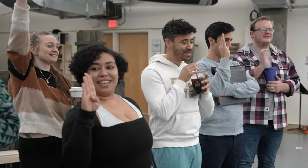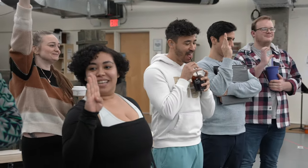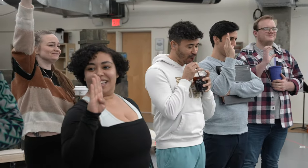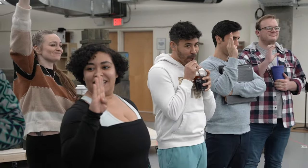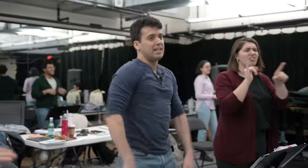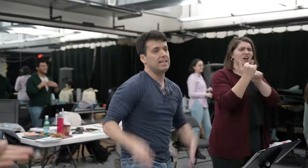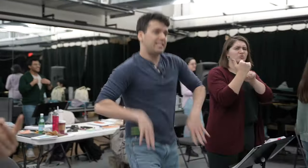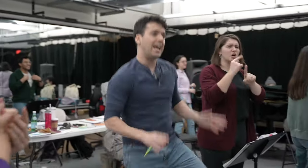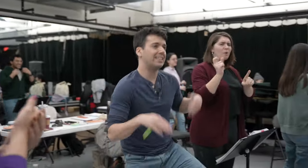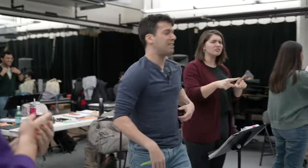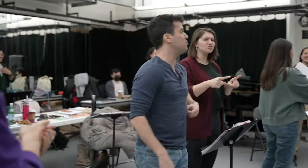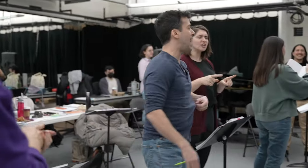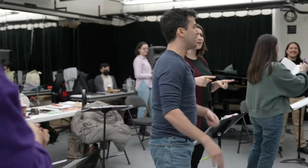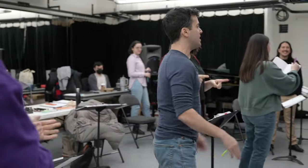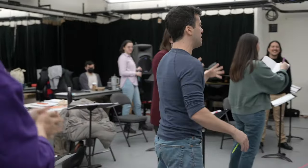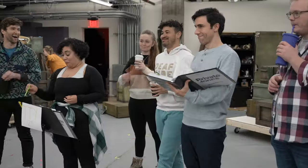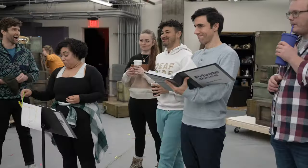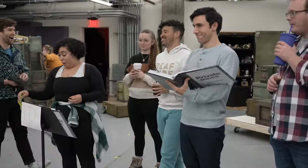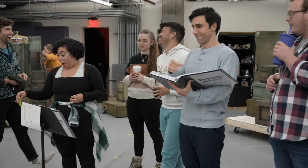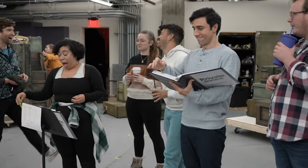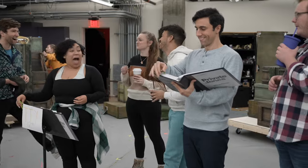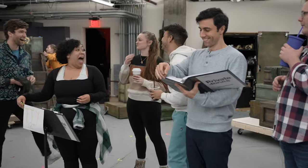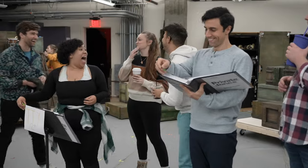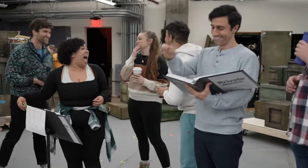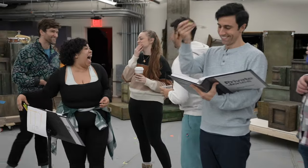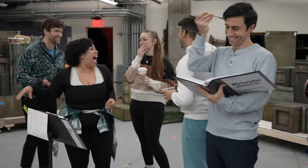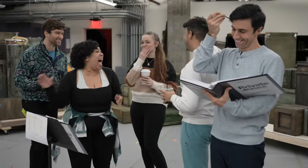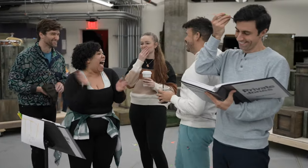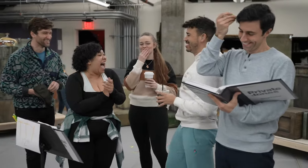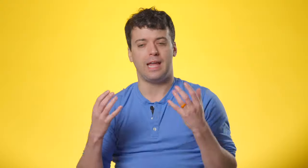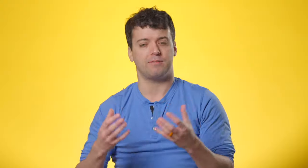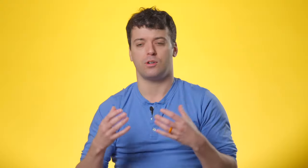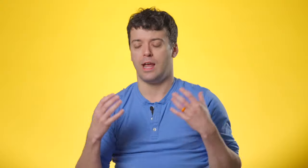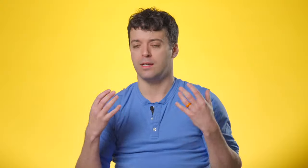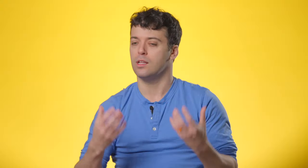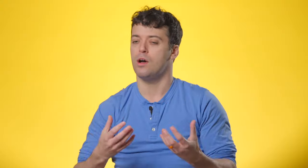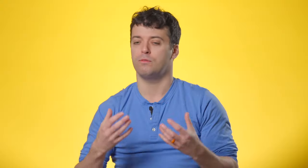It's a real fun environment. The room is so full of laughter and love.